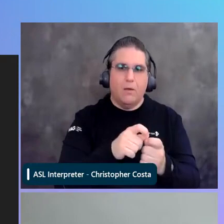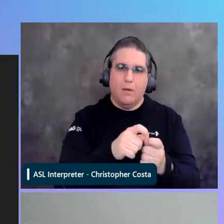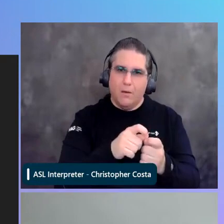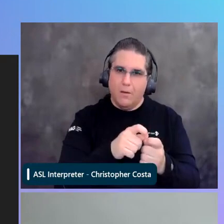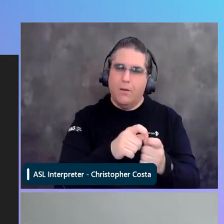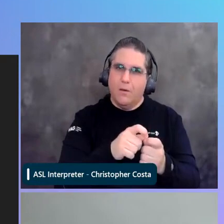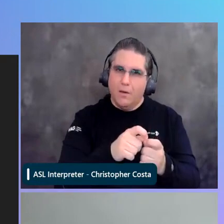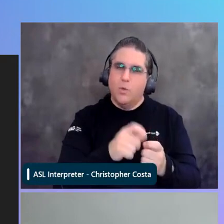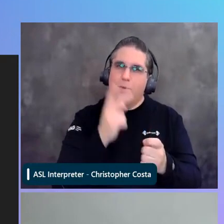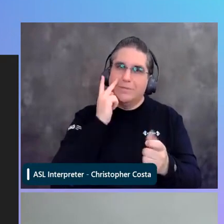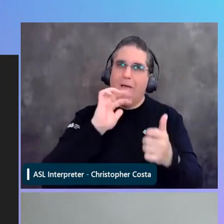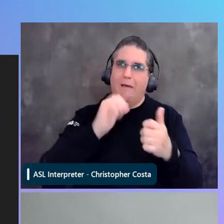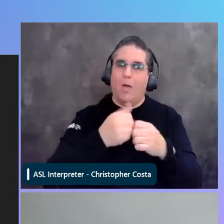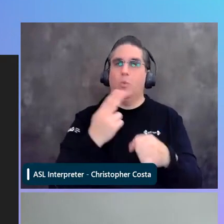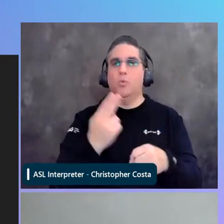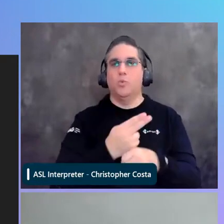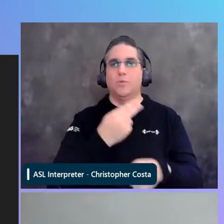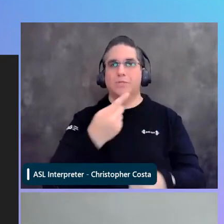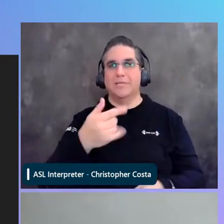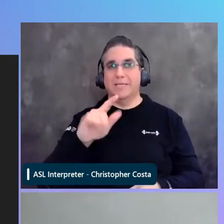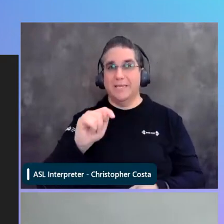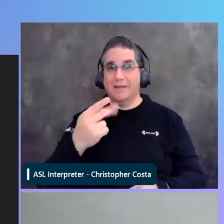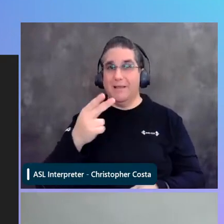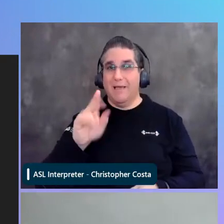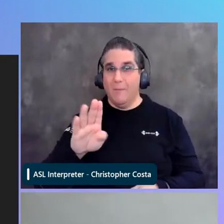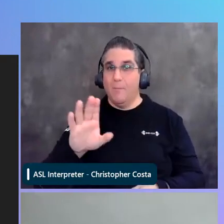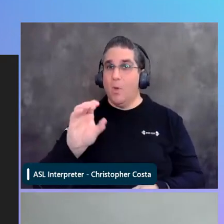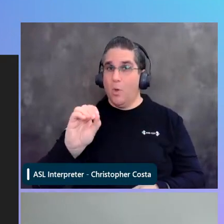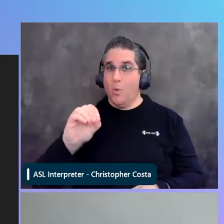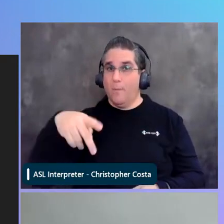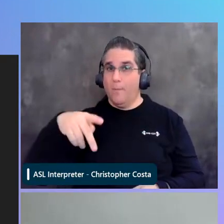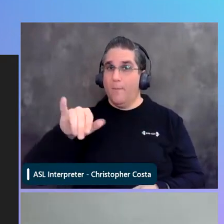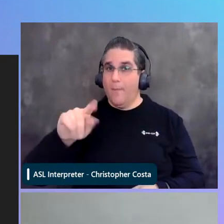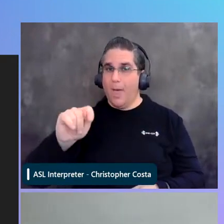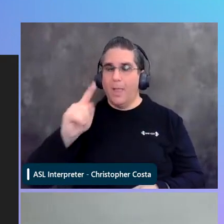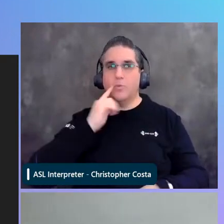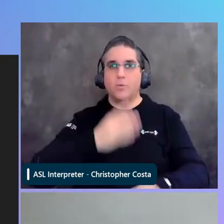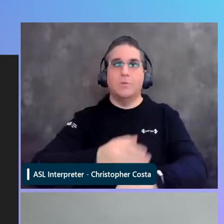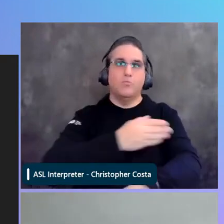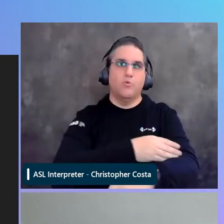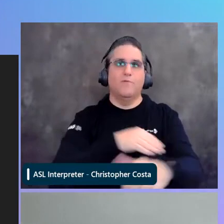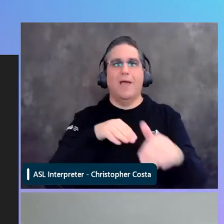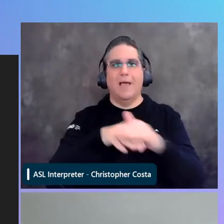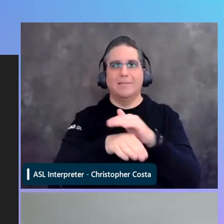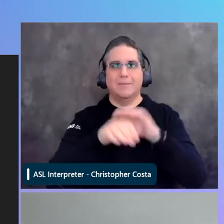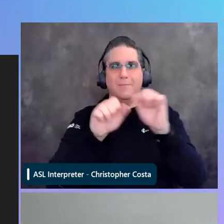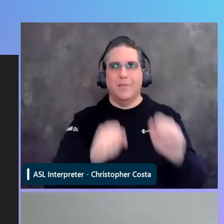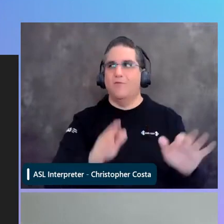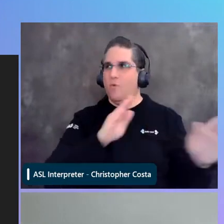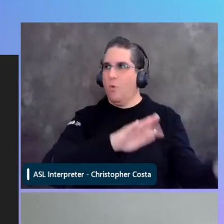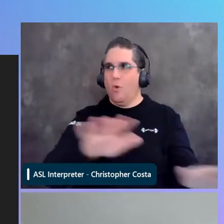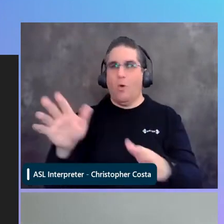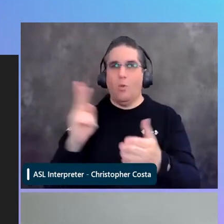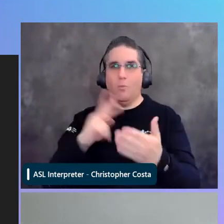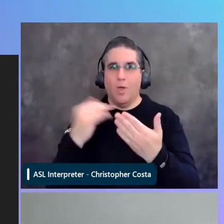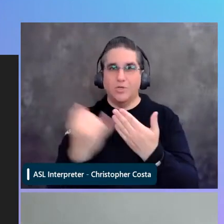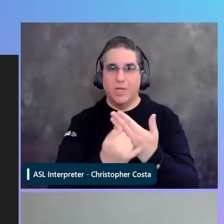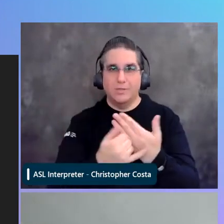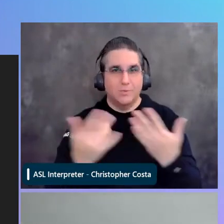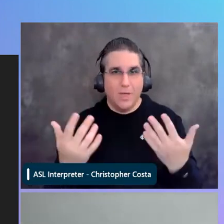ways you can use GitHub Copilot to enhance your accessibility across your projects. Creating